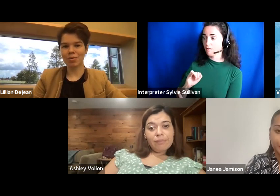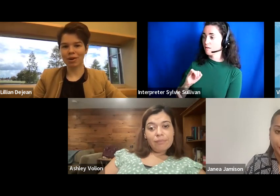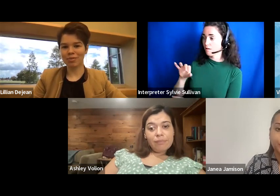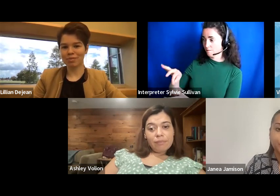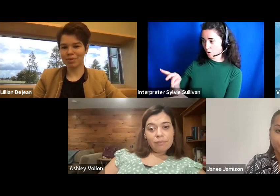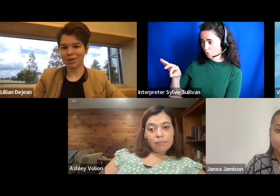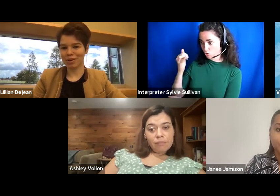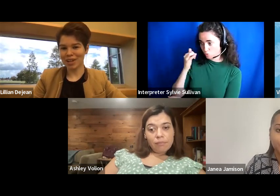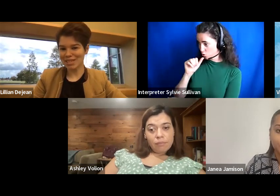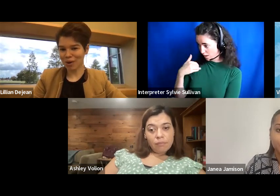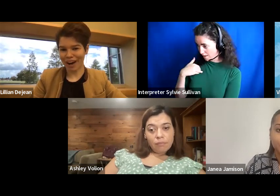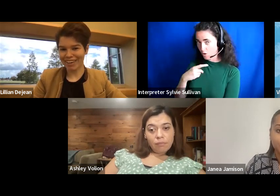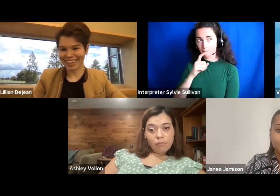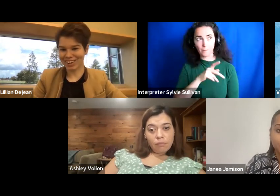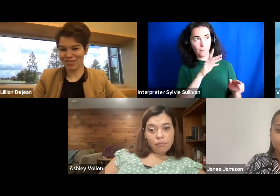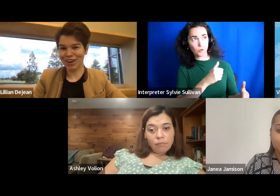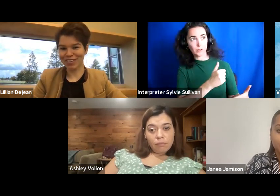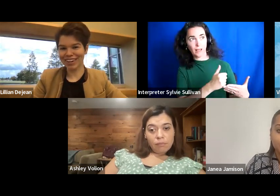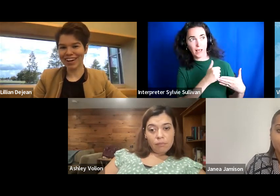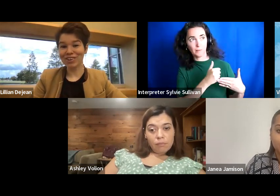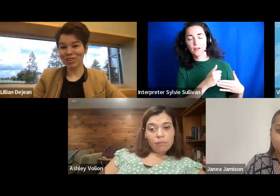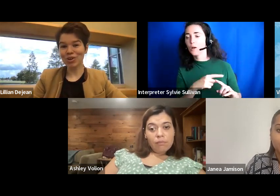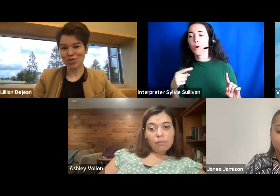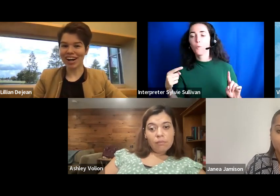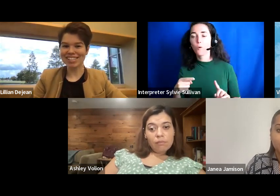But what's more private than your vote who do you trust to cast your vote?